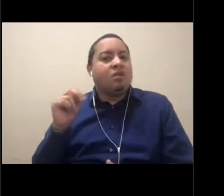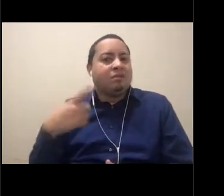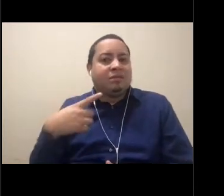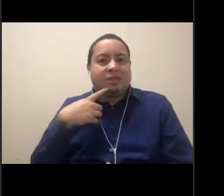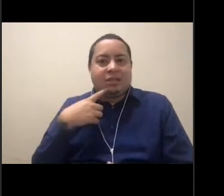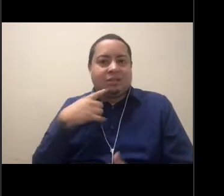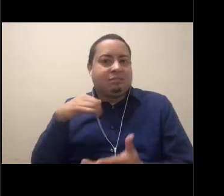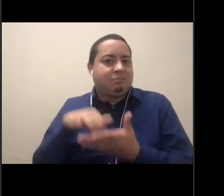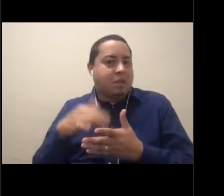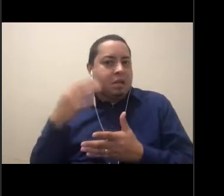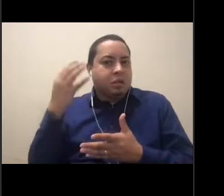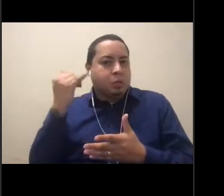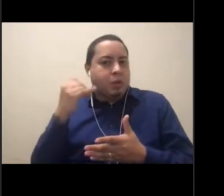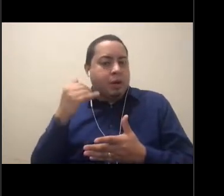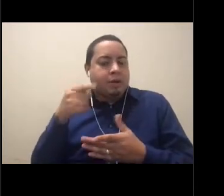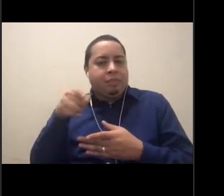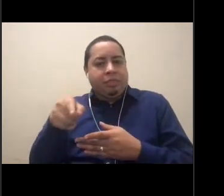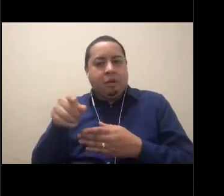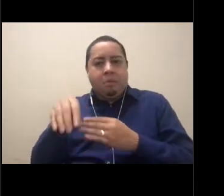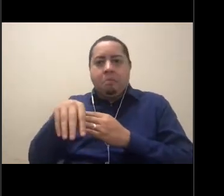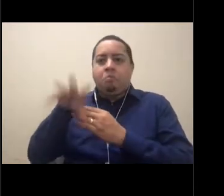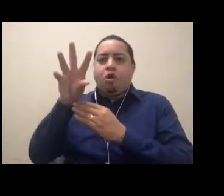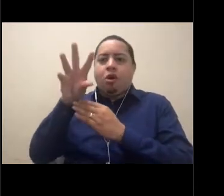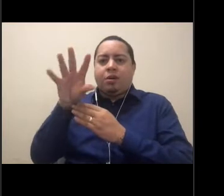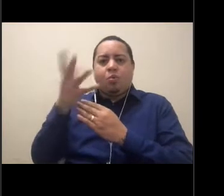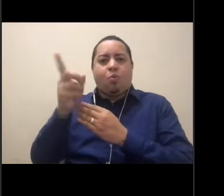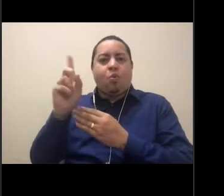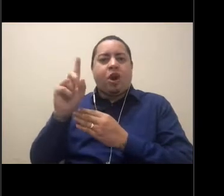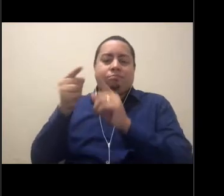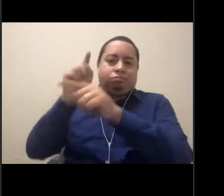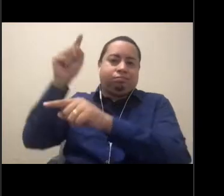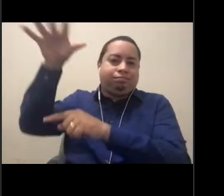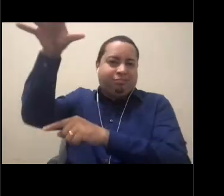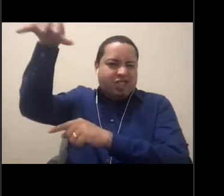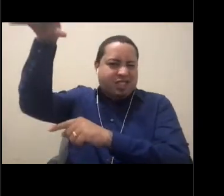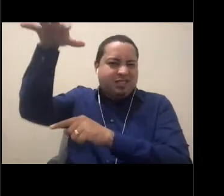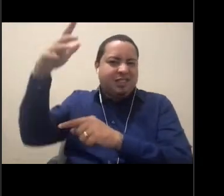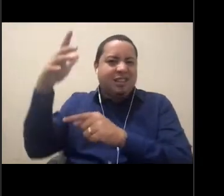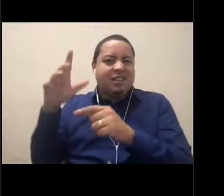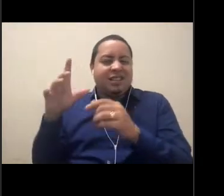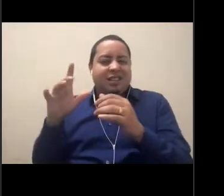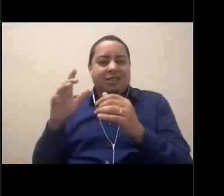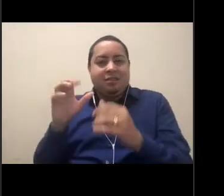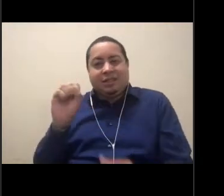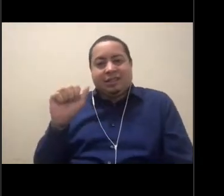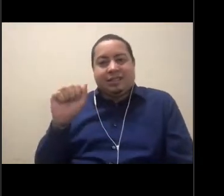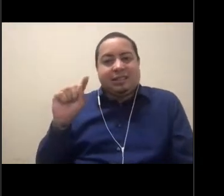They're pointed at the satellites." Yes, that's exactly it. They're, pointed at a specific satellite.